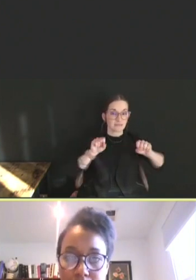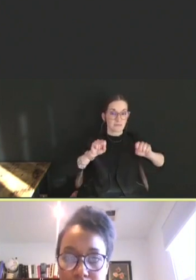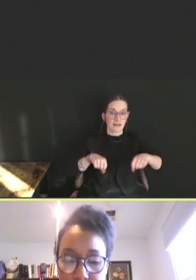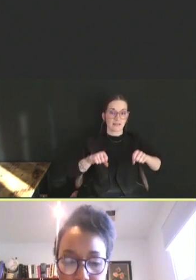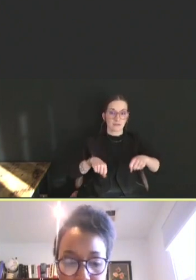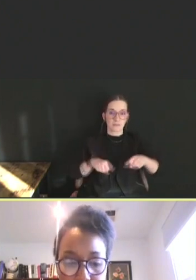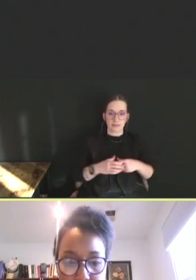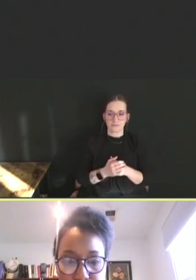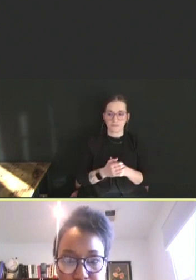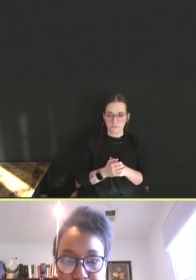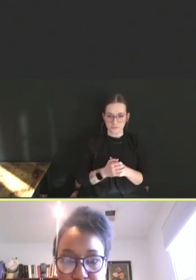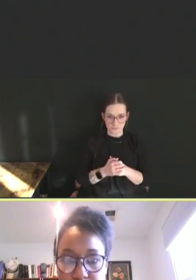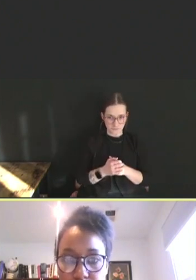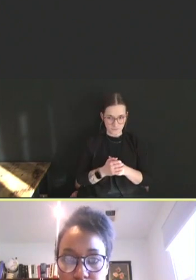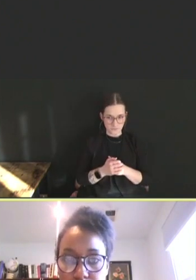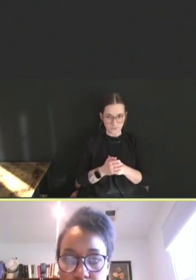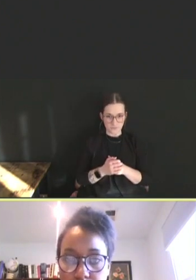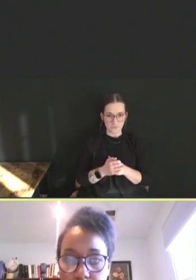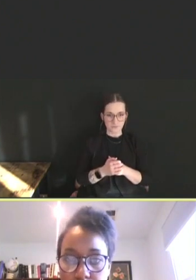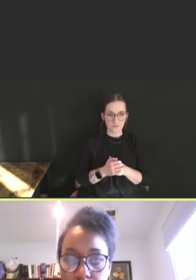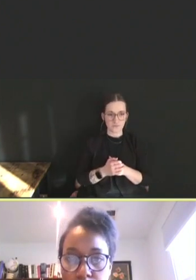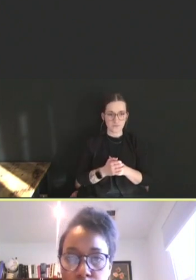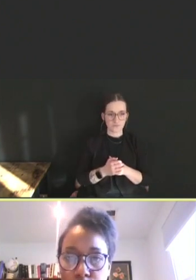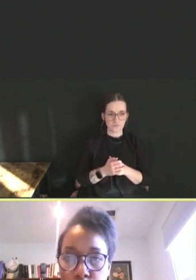Next slide, please.